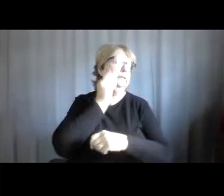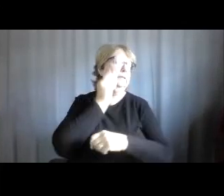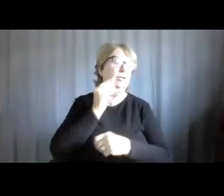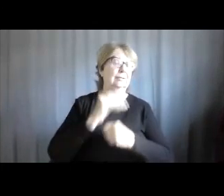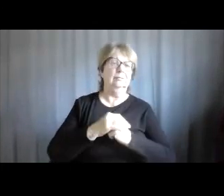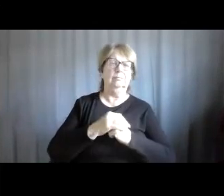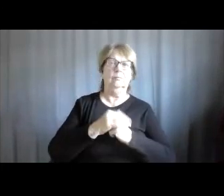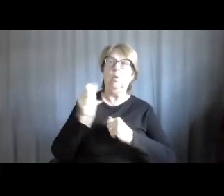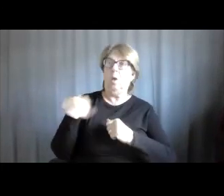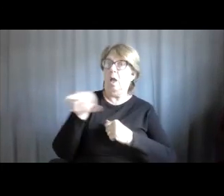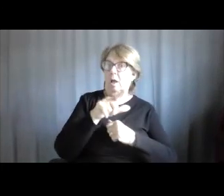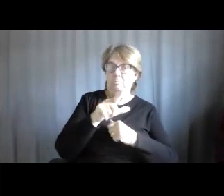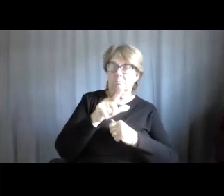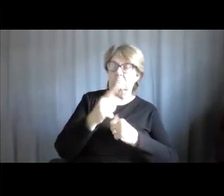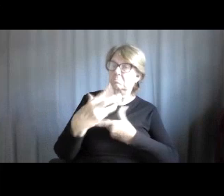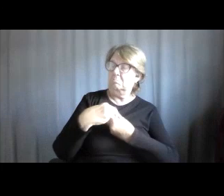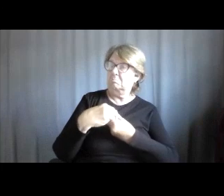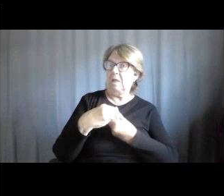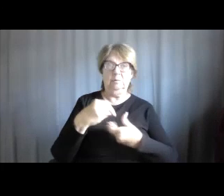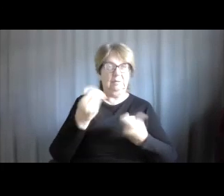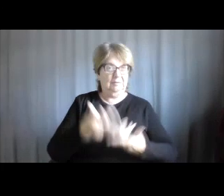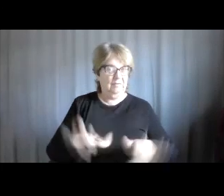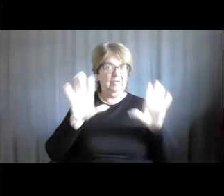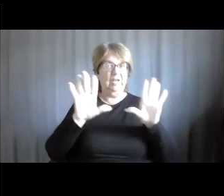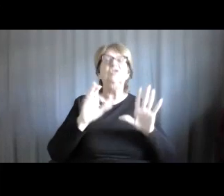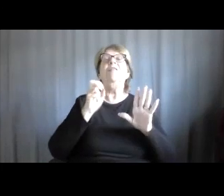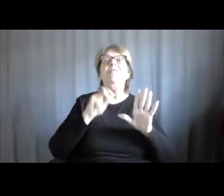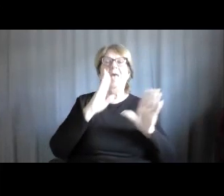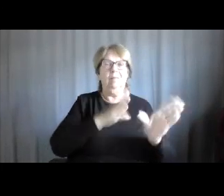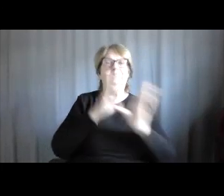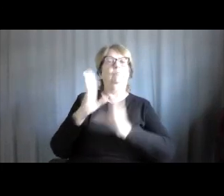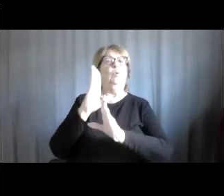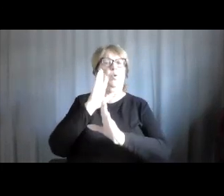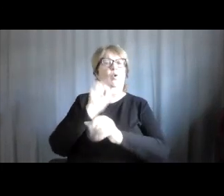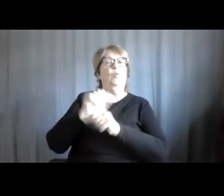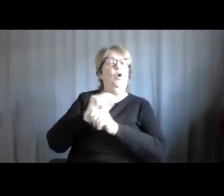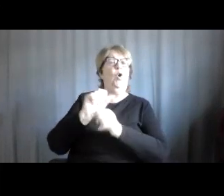engagement is completed, then we'll begin working on the document itself. [Roby Poche (DES)] This is the actual